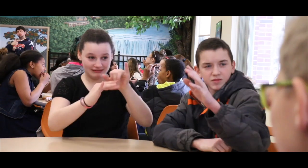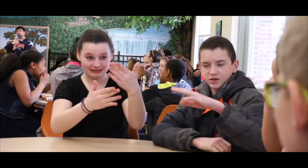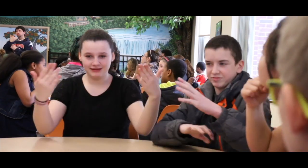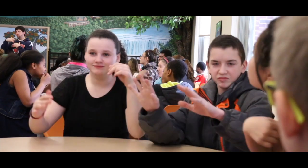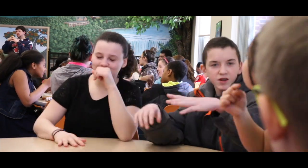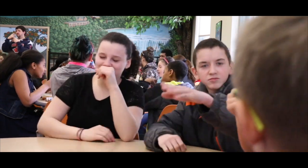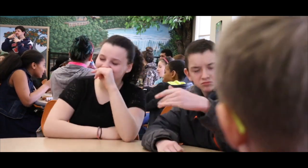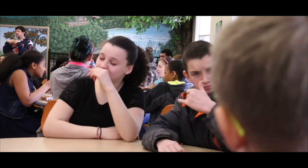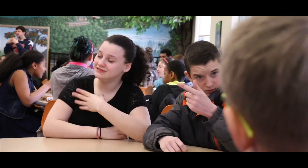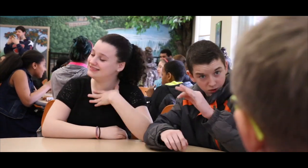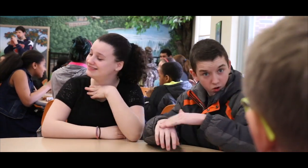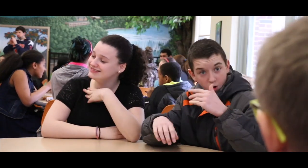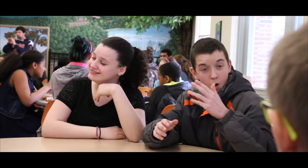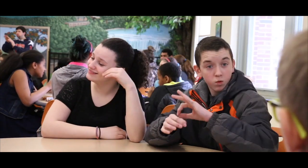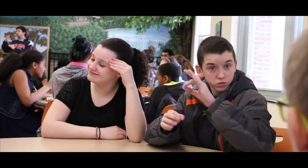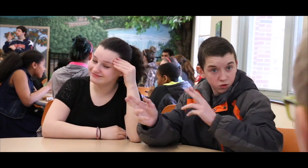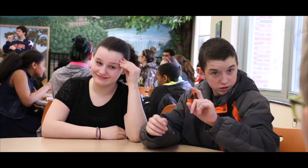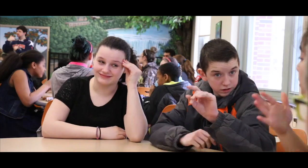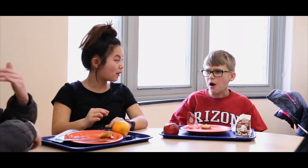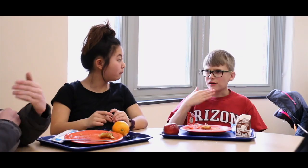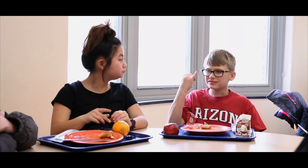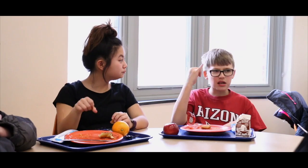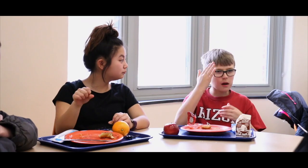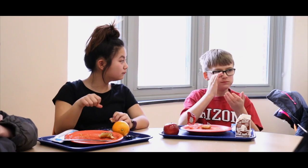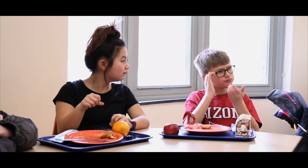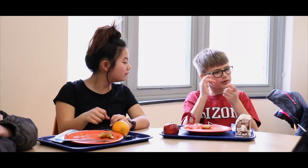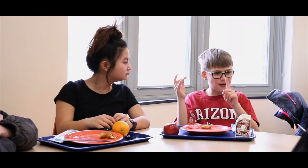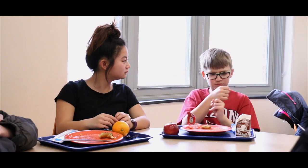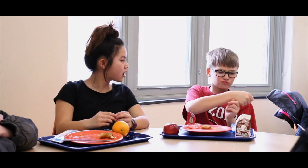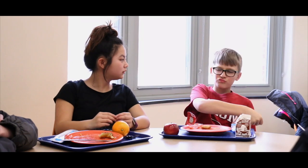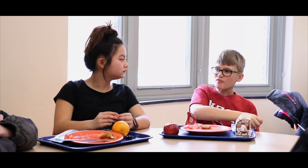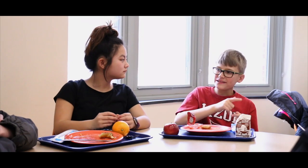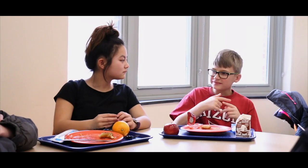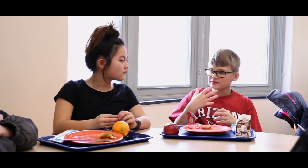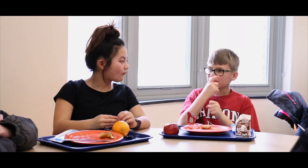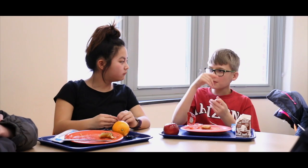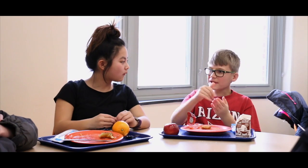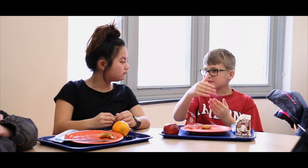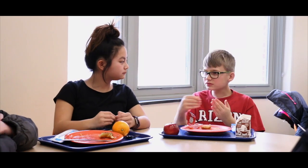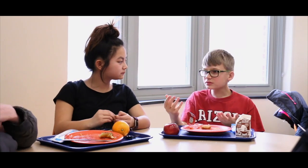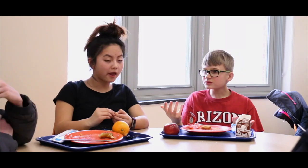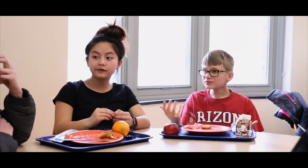I don't believe in that kind of thing. Did you contact the Ghost Hunters? Good idea. They could use a bazooka and capture the ghost. Then I can win a million dollars.